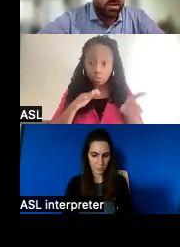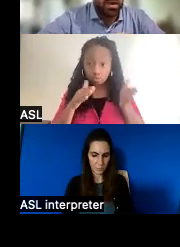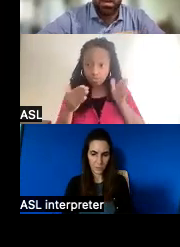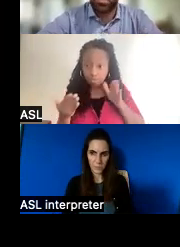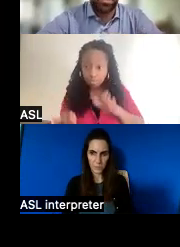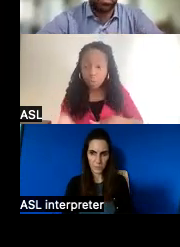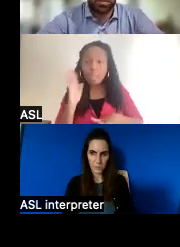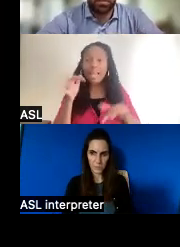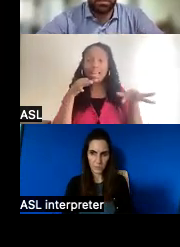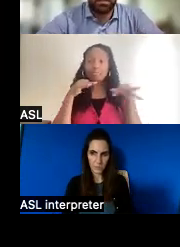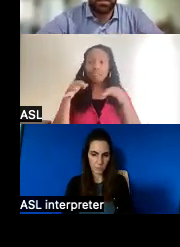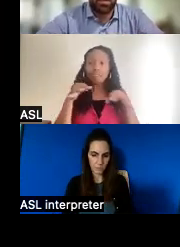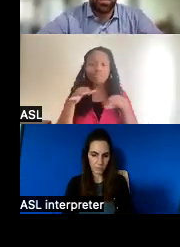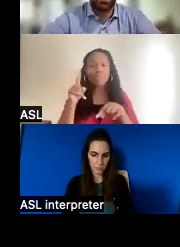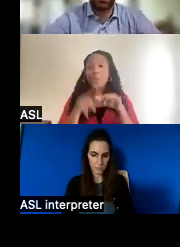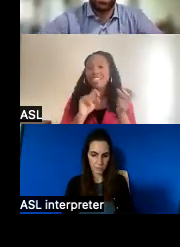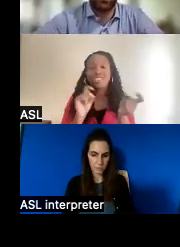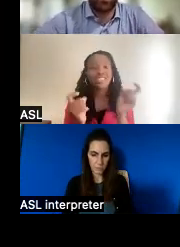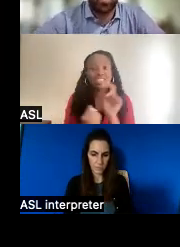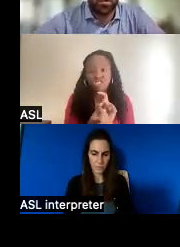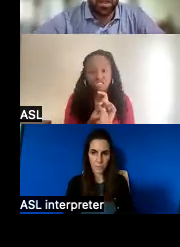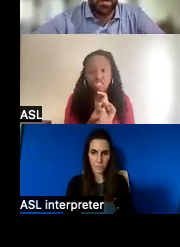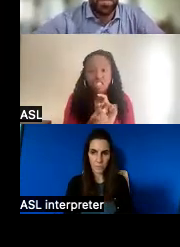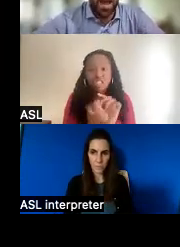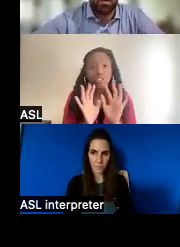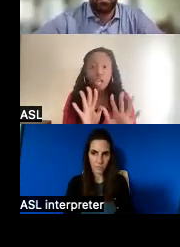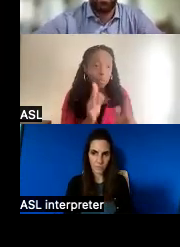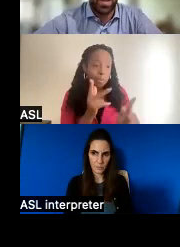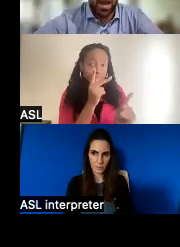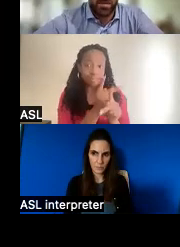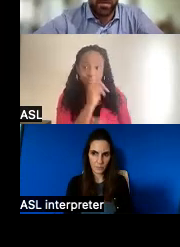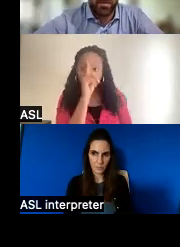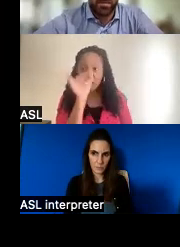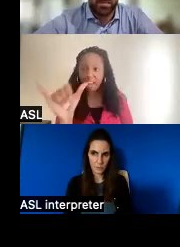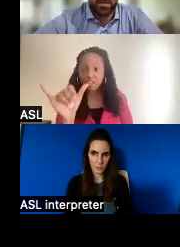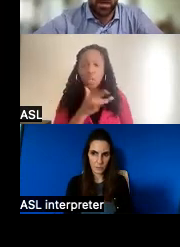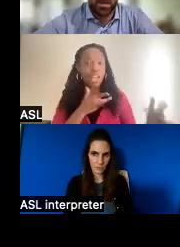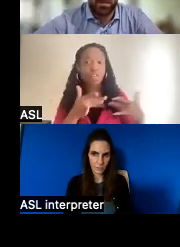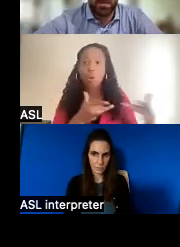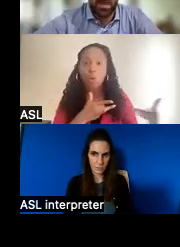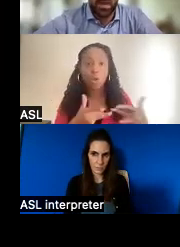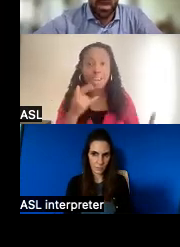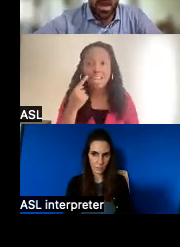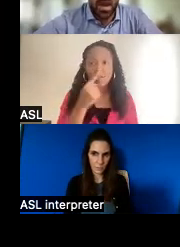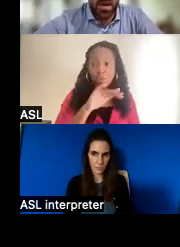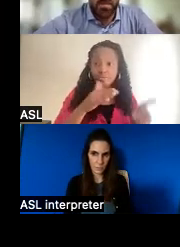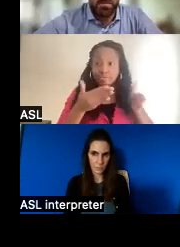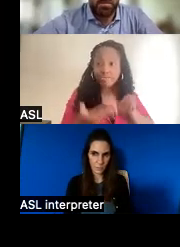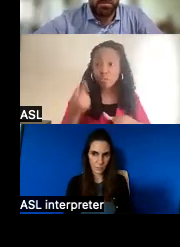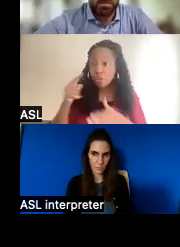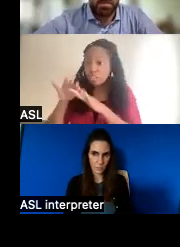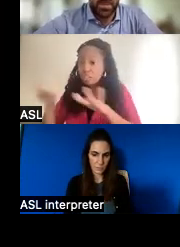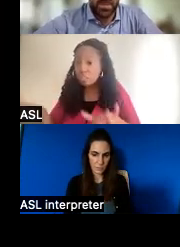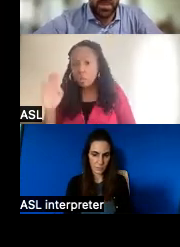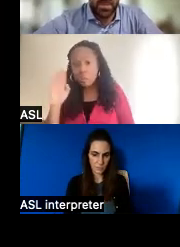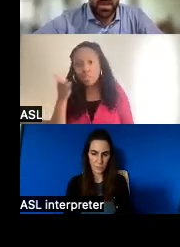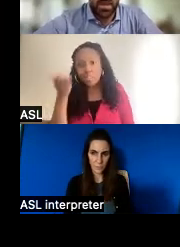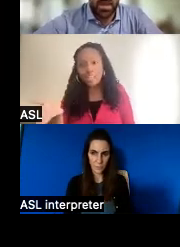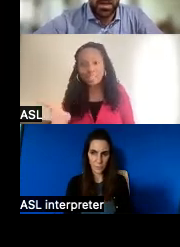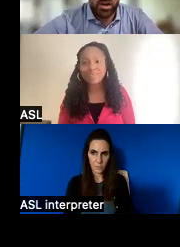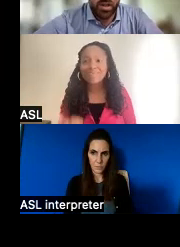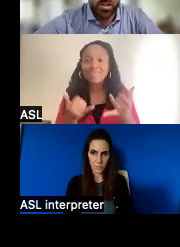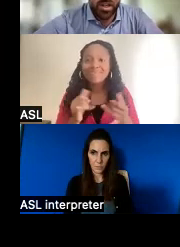are unchangeable so that you don't have to worry about what happens okay um I hear a question here